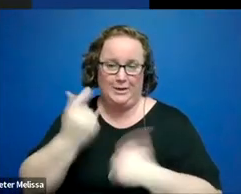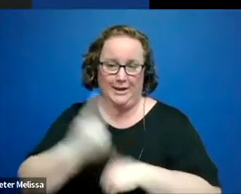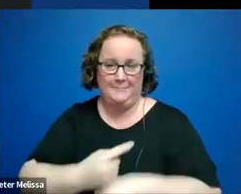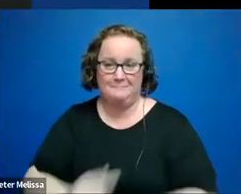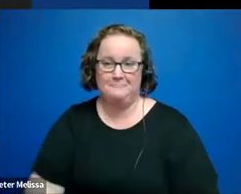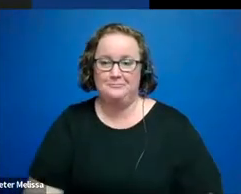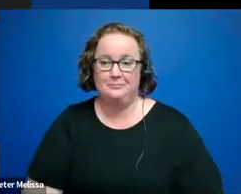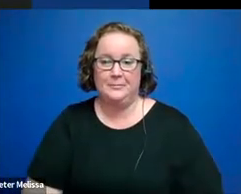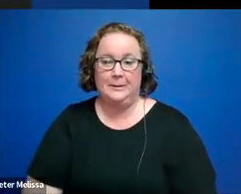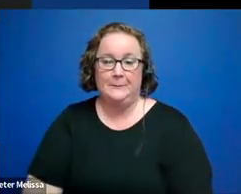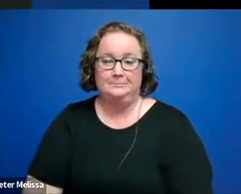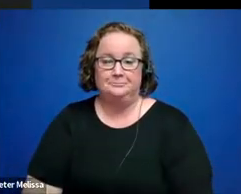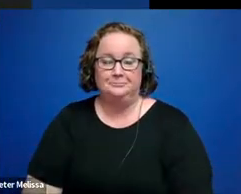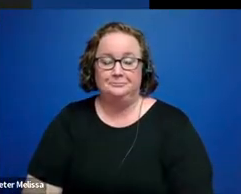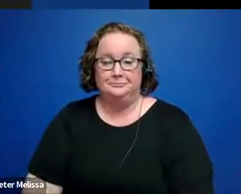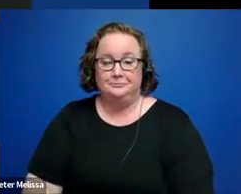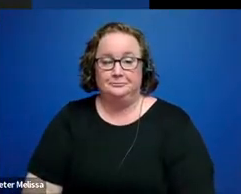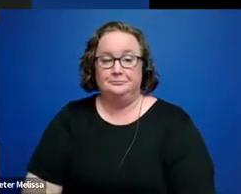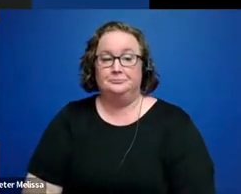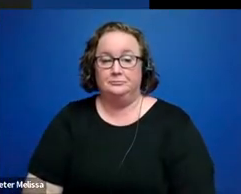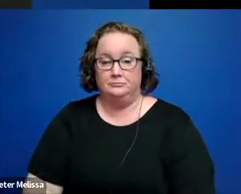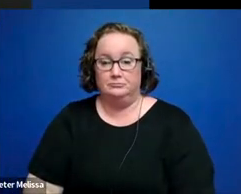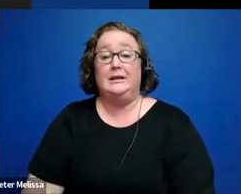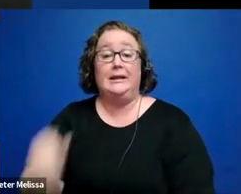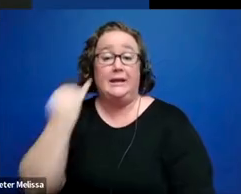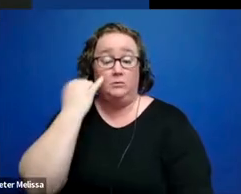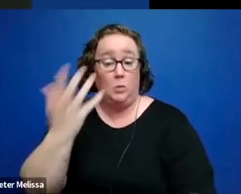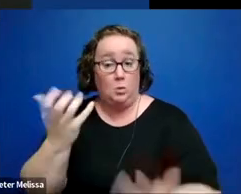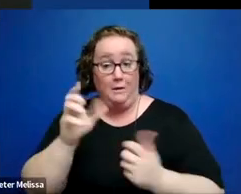For ASL interpretation on your phone, the interpreter